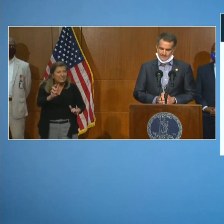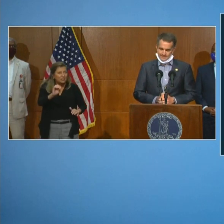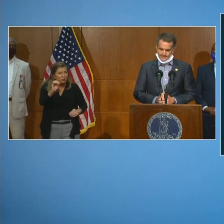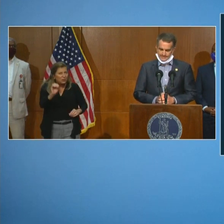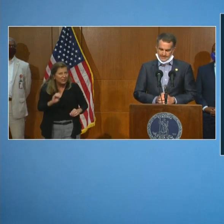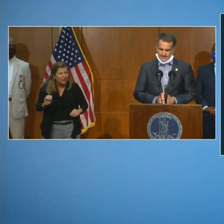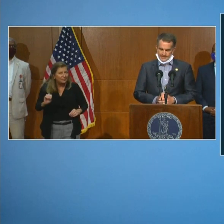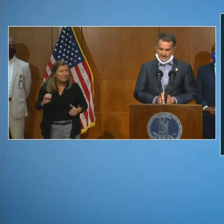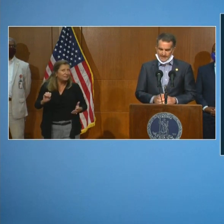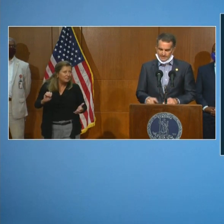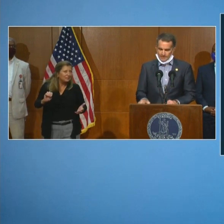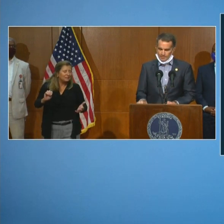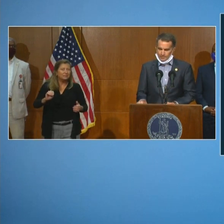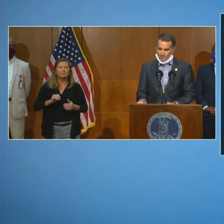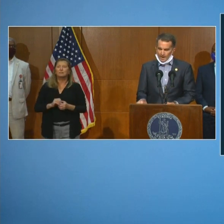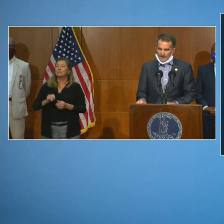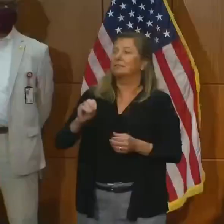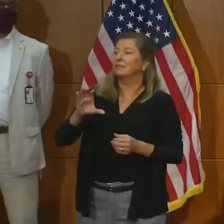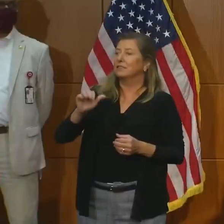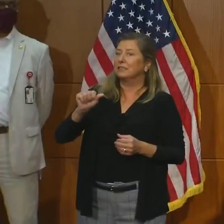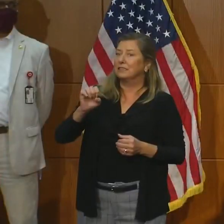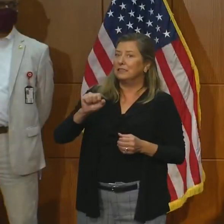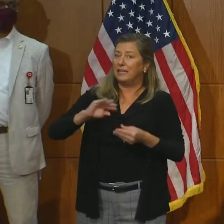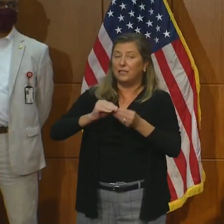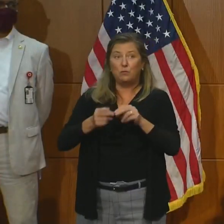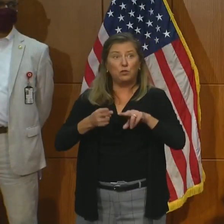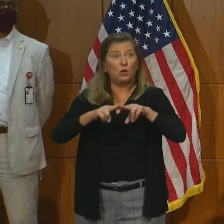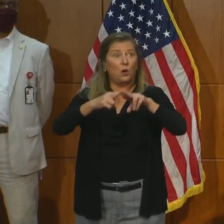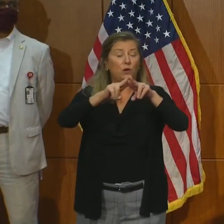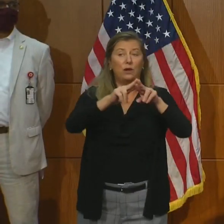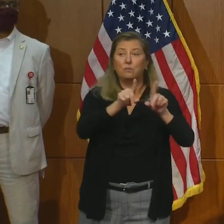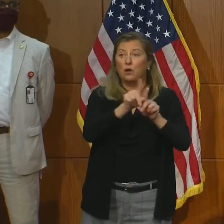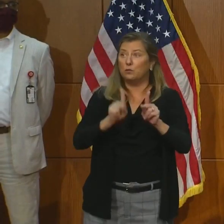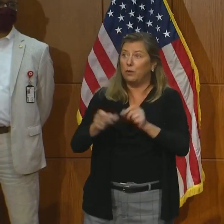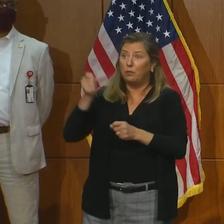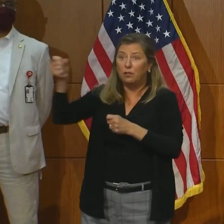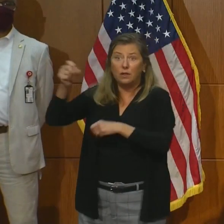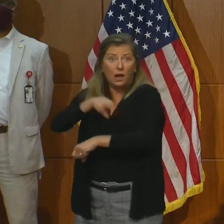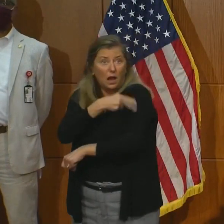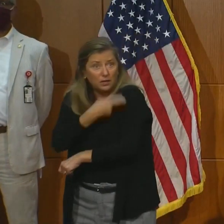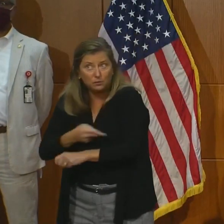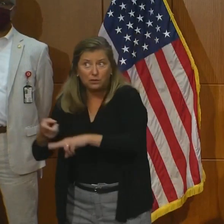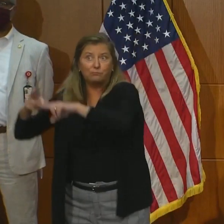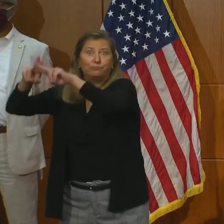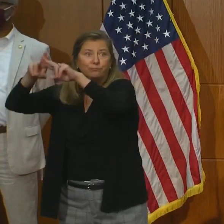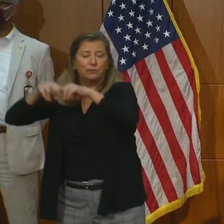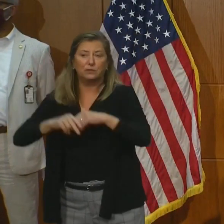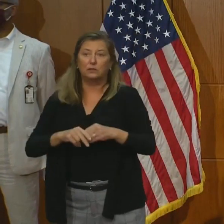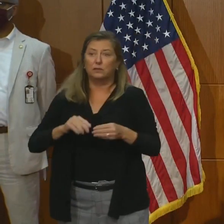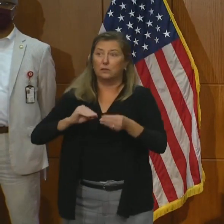FOR VIRGINIA OUTSIDE OF HAMPTON ROADS AND THE PENINSULA IS JUST